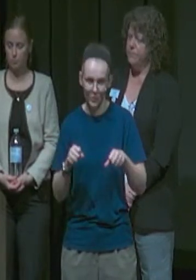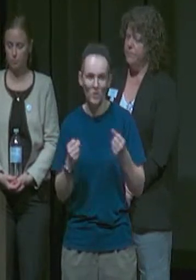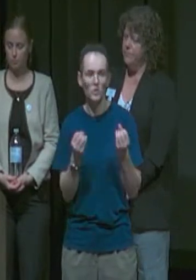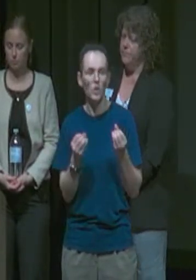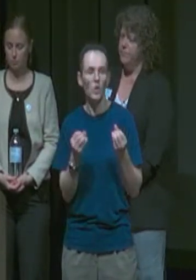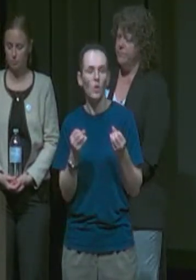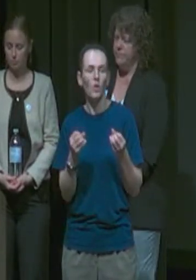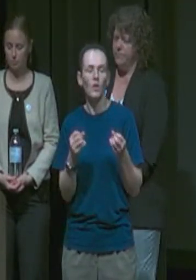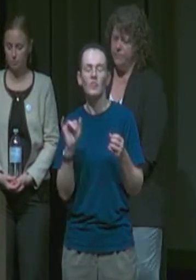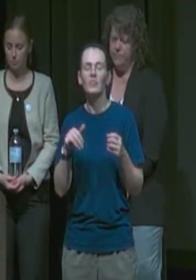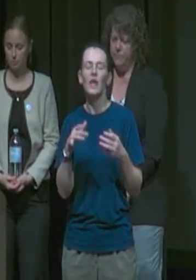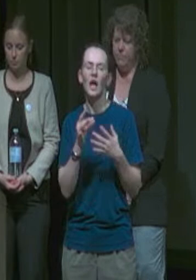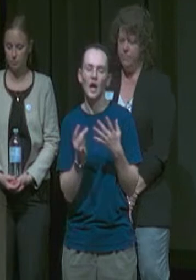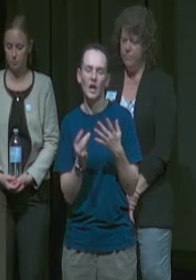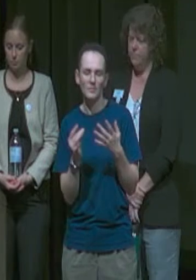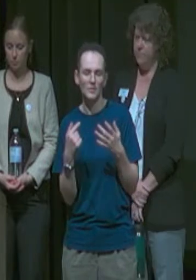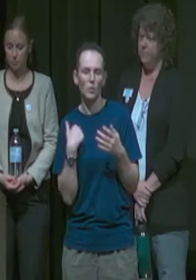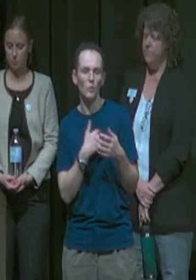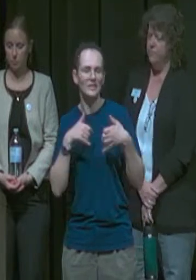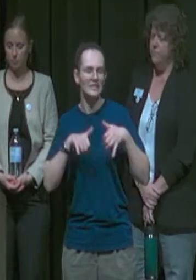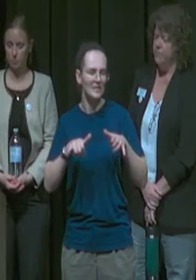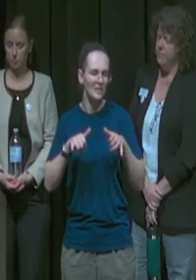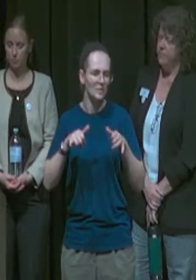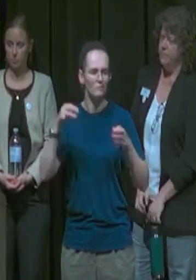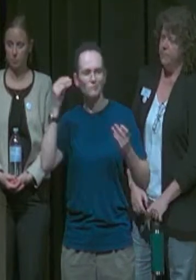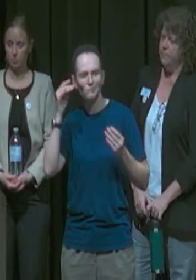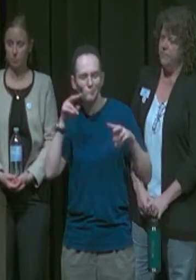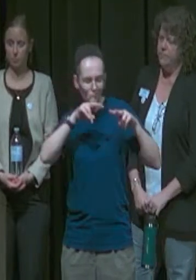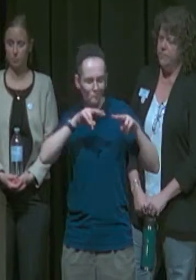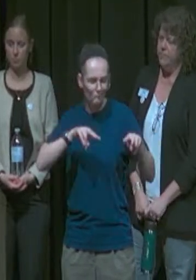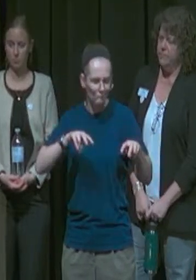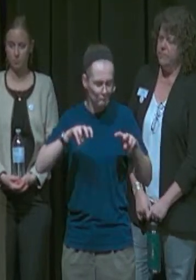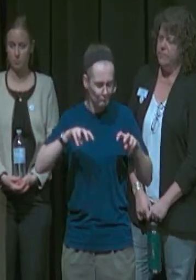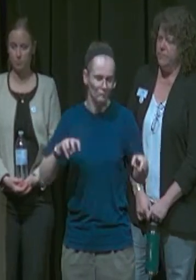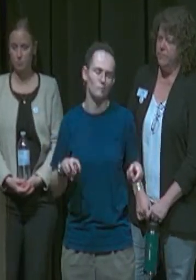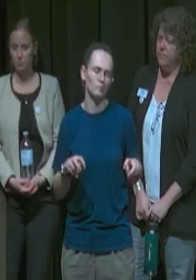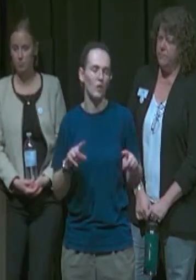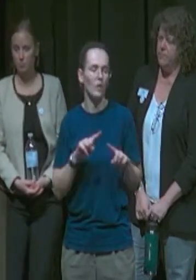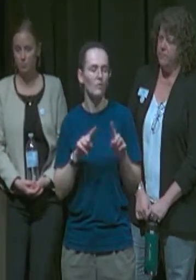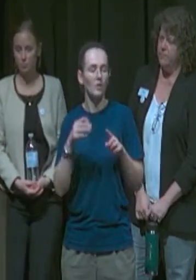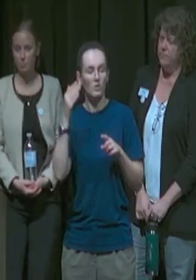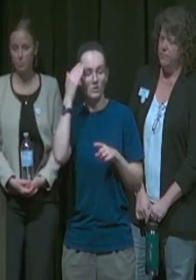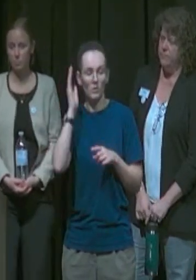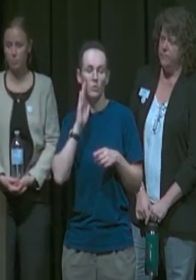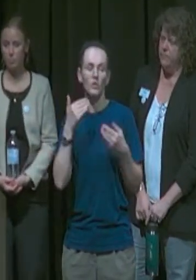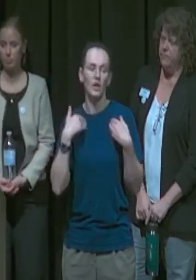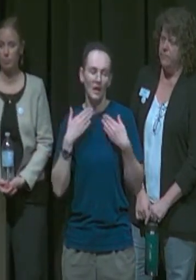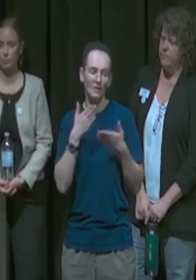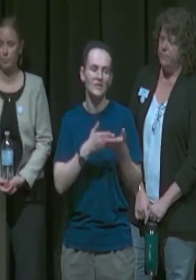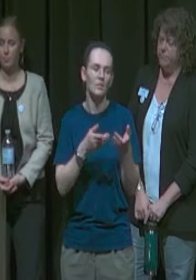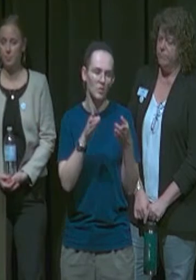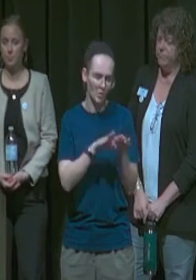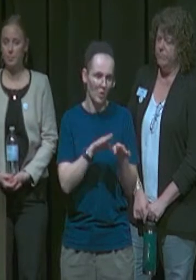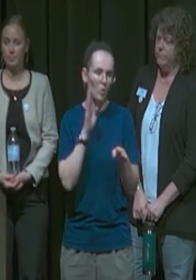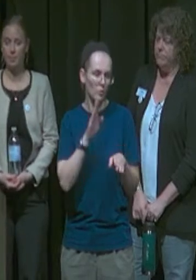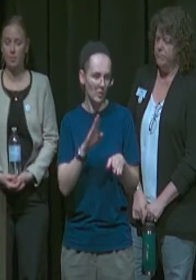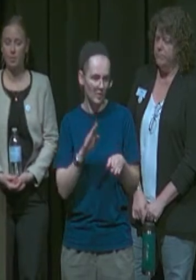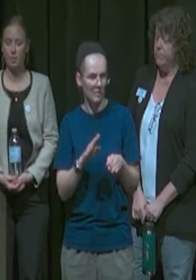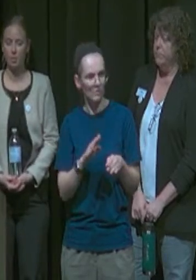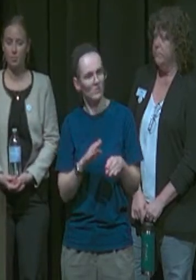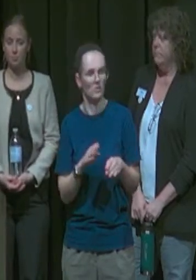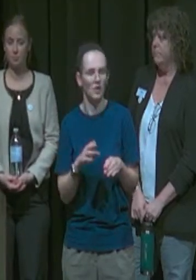is an option um that we're still still looking at but we know that there will be closures um for